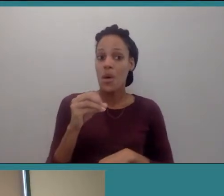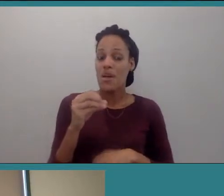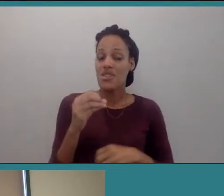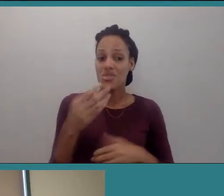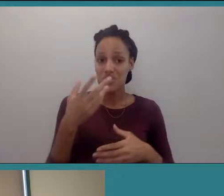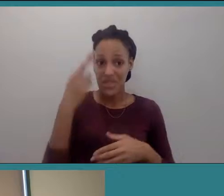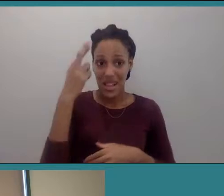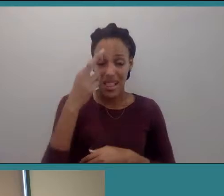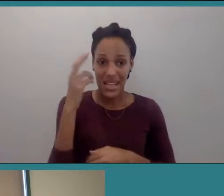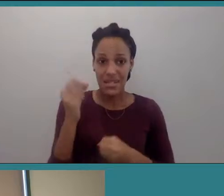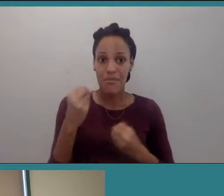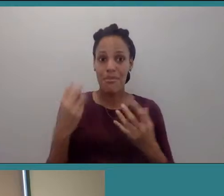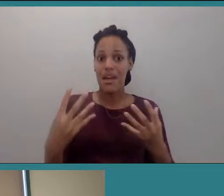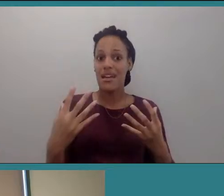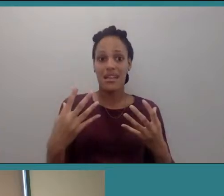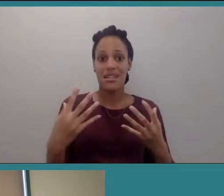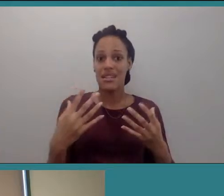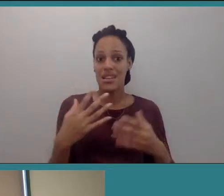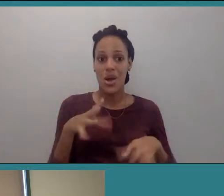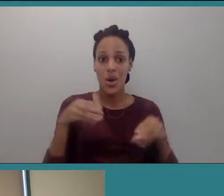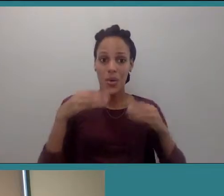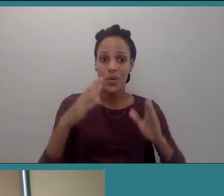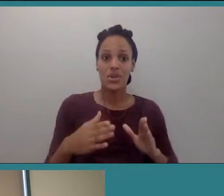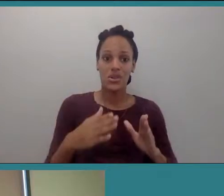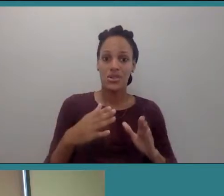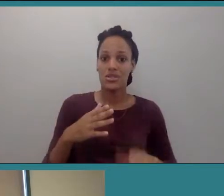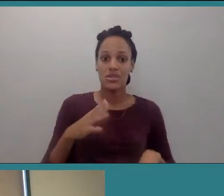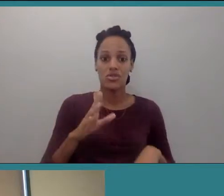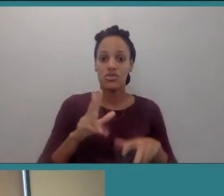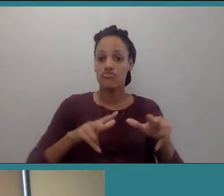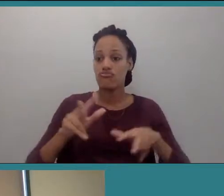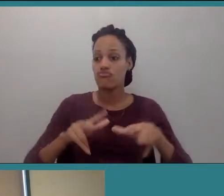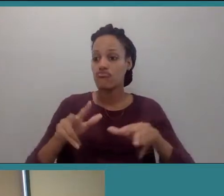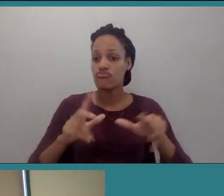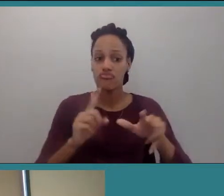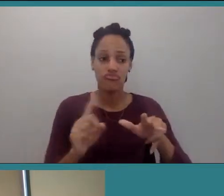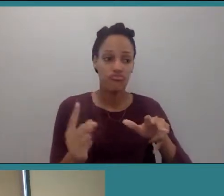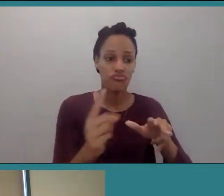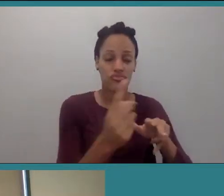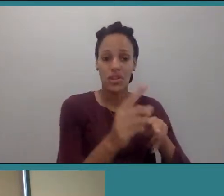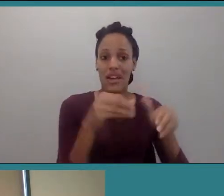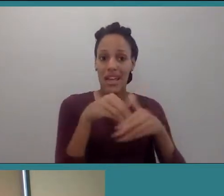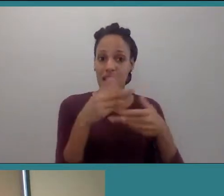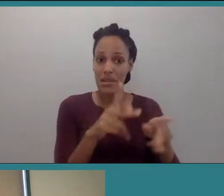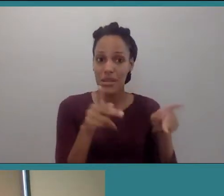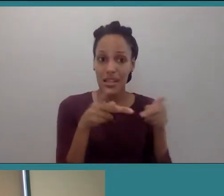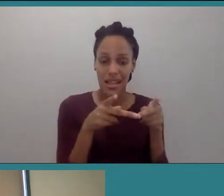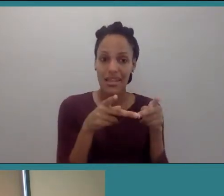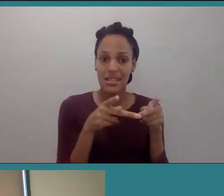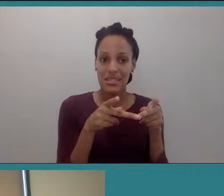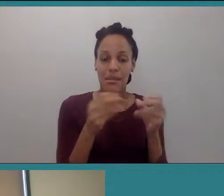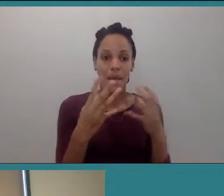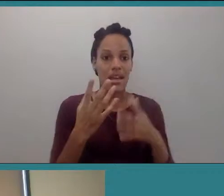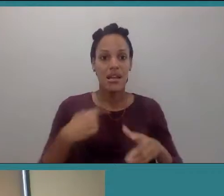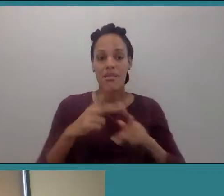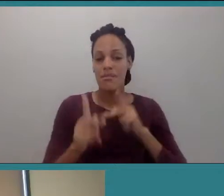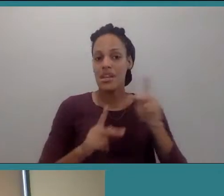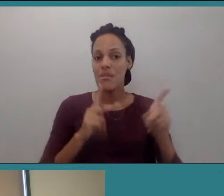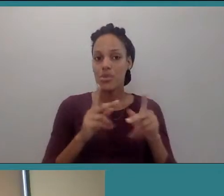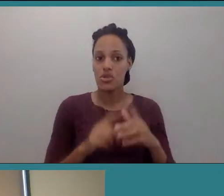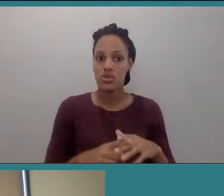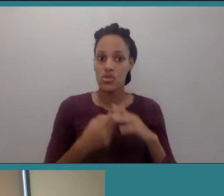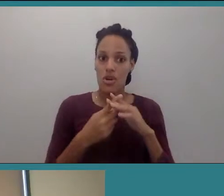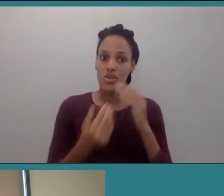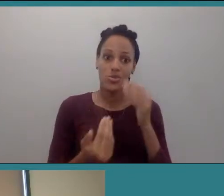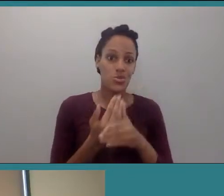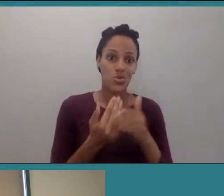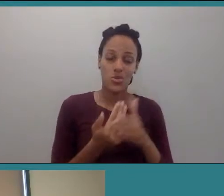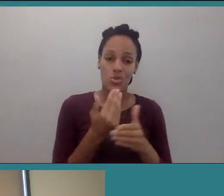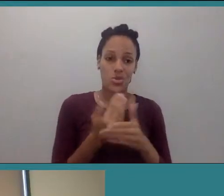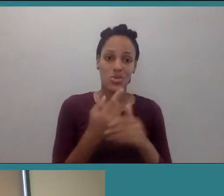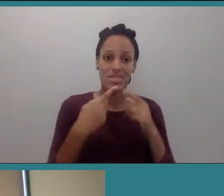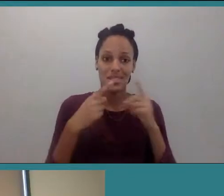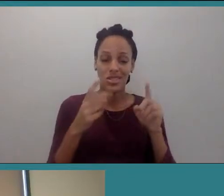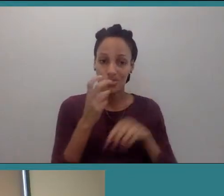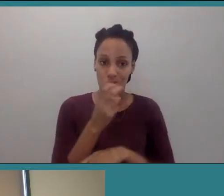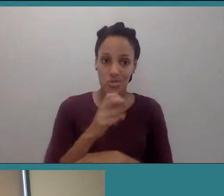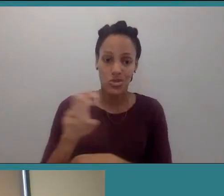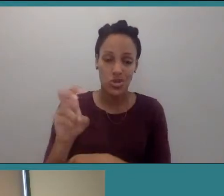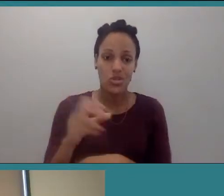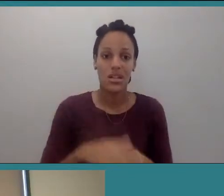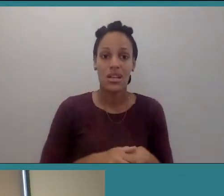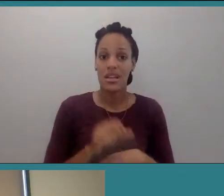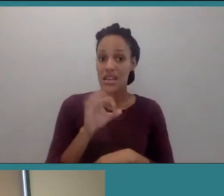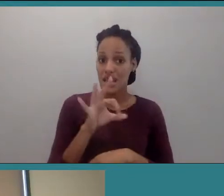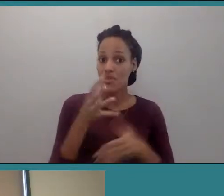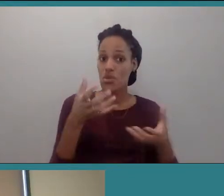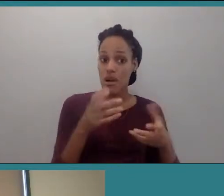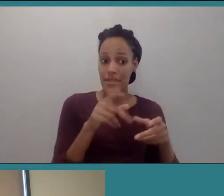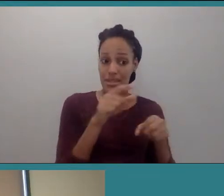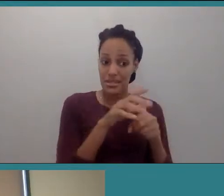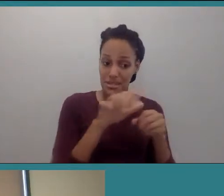more you go in your career and as you grow you can become more and more intentional about